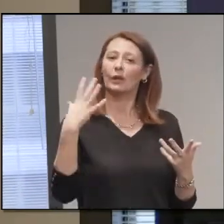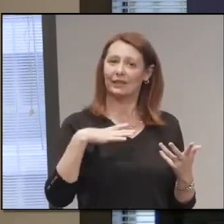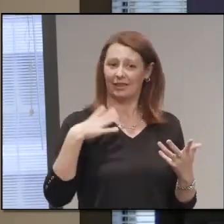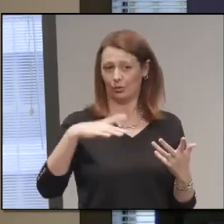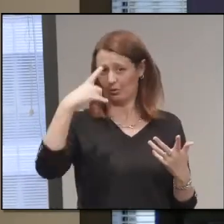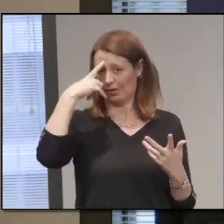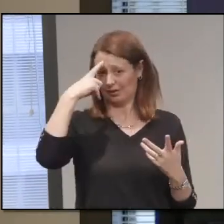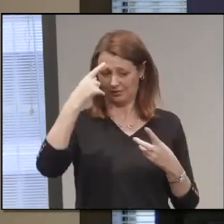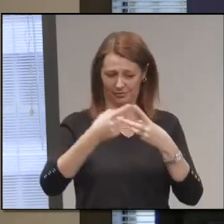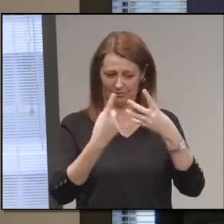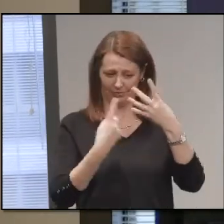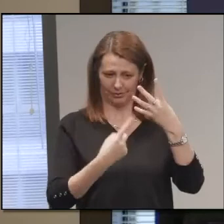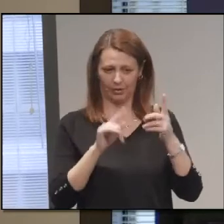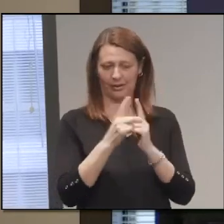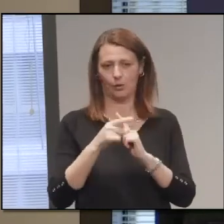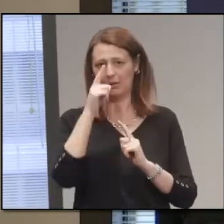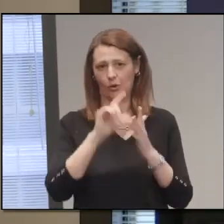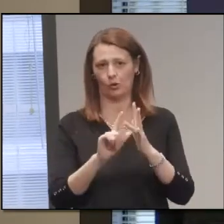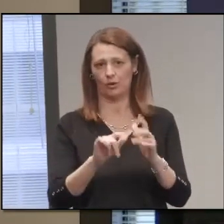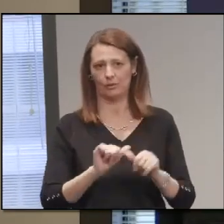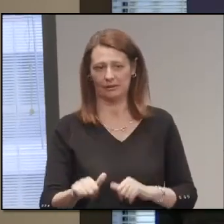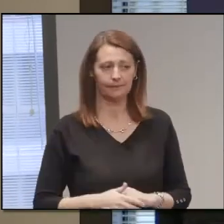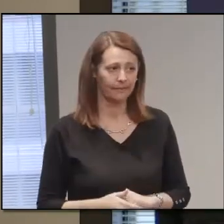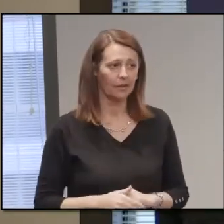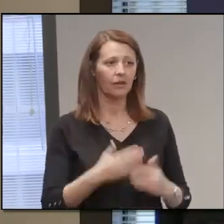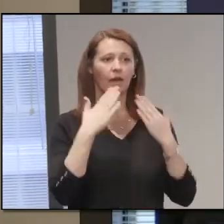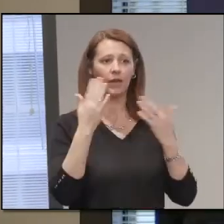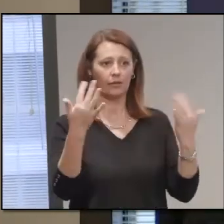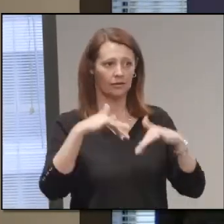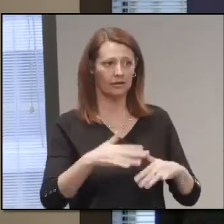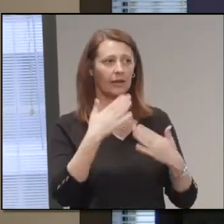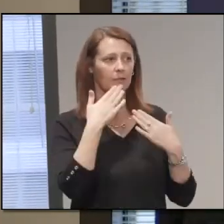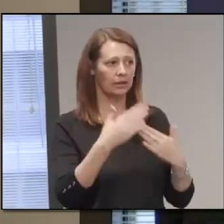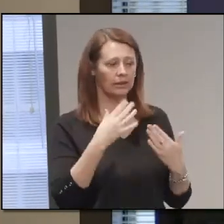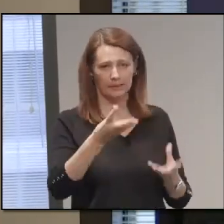measures that we can. Thank you very much for your attendance. Please keep yourselves informed and